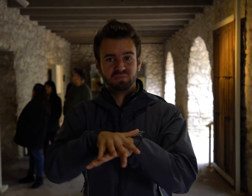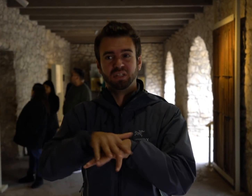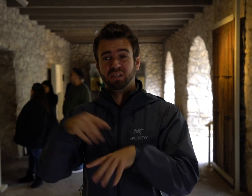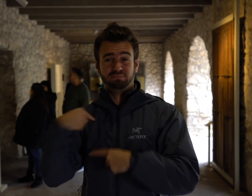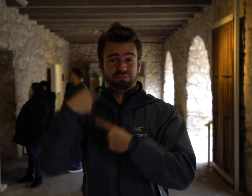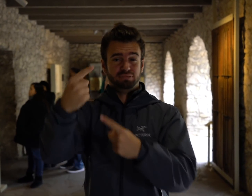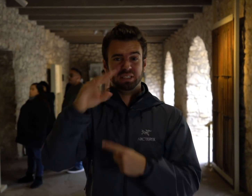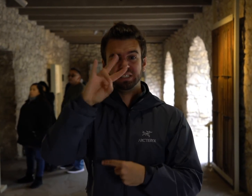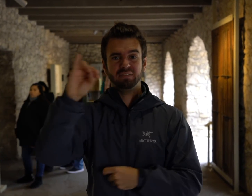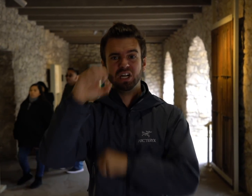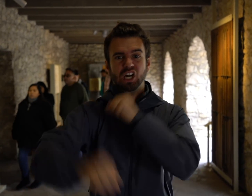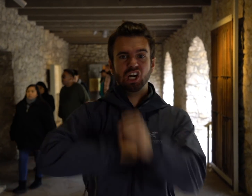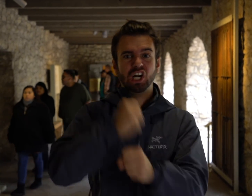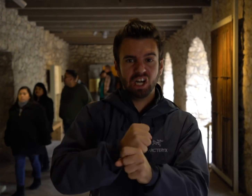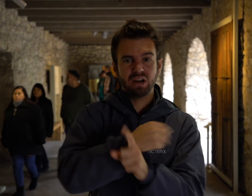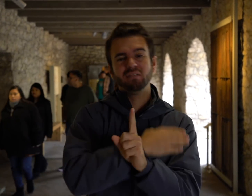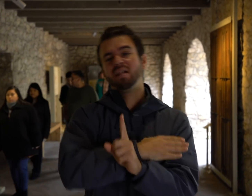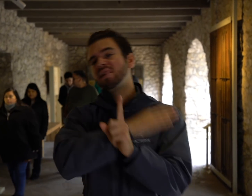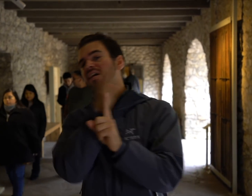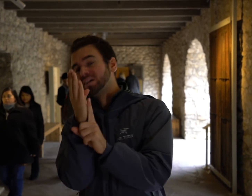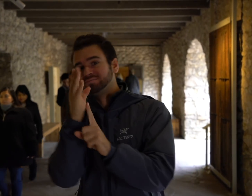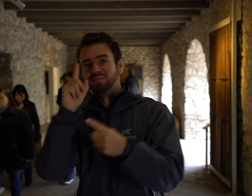The Alamo was around for last 70 years before the war begins.